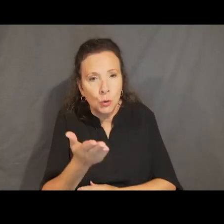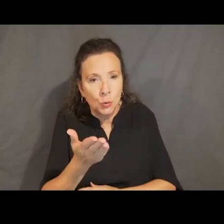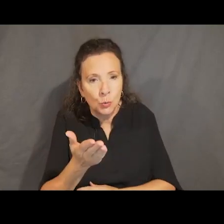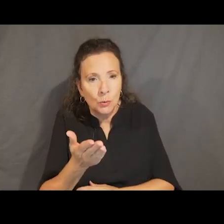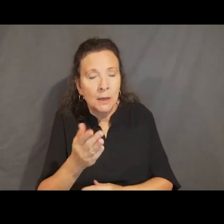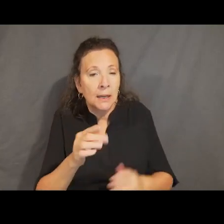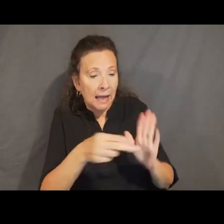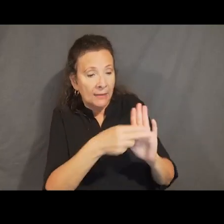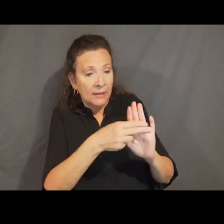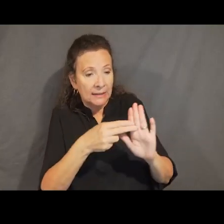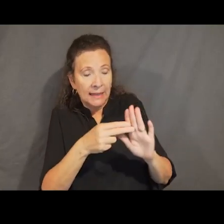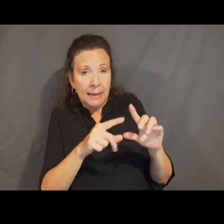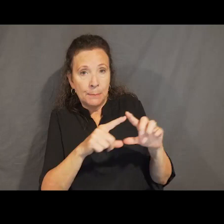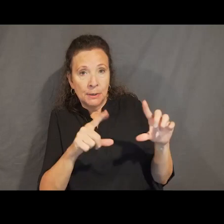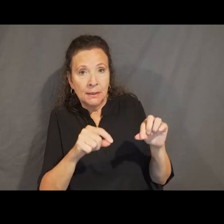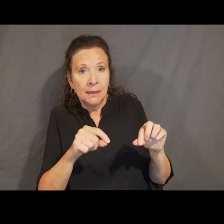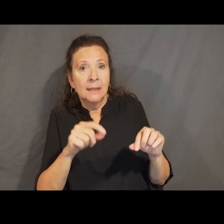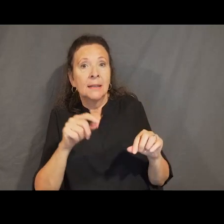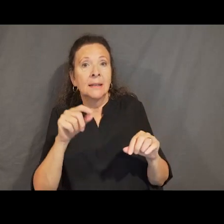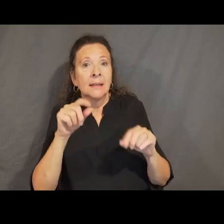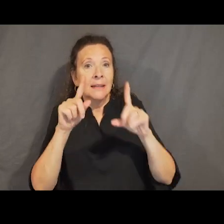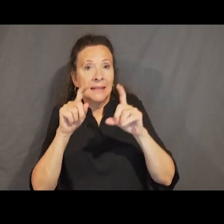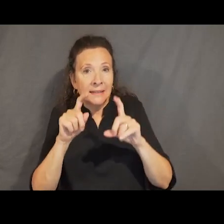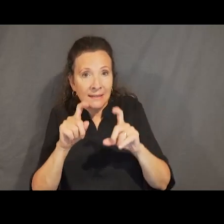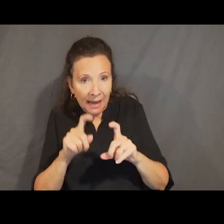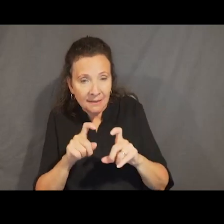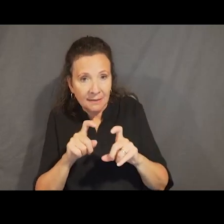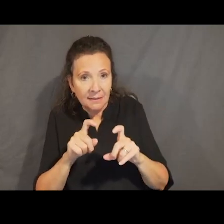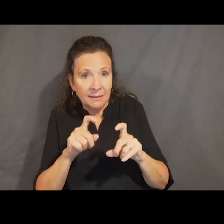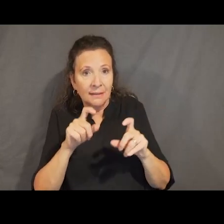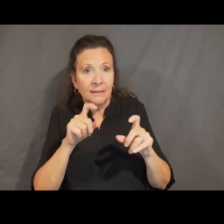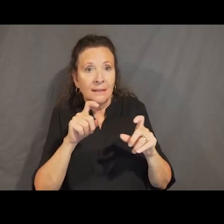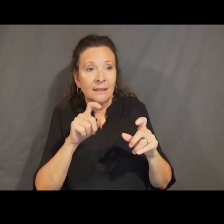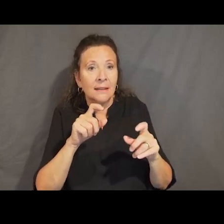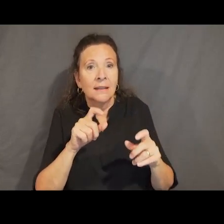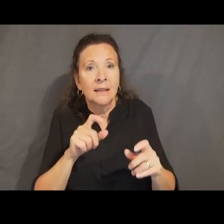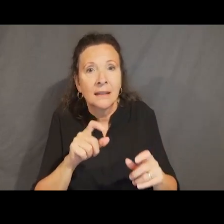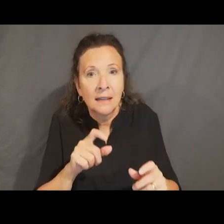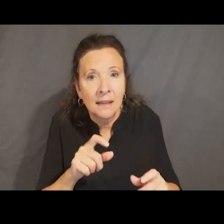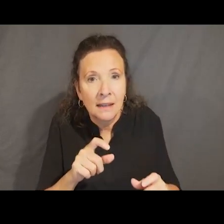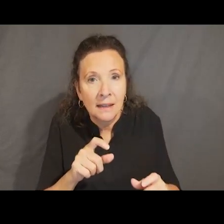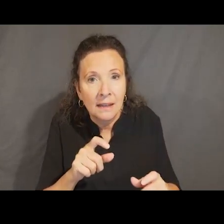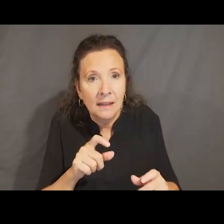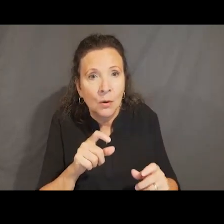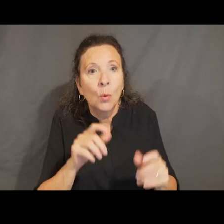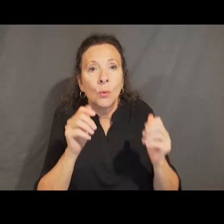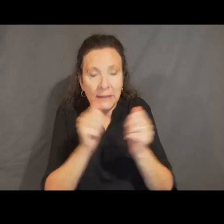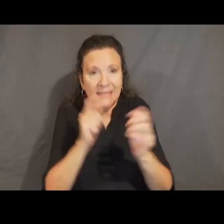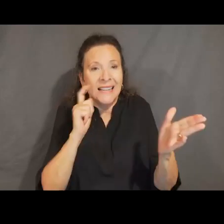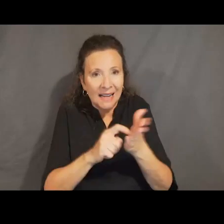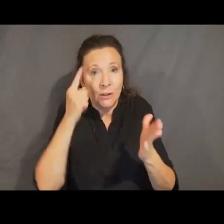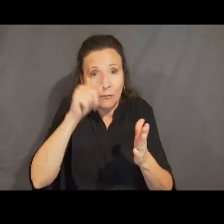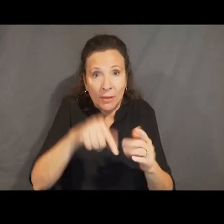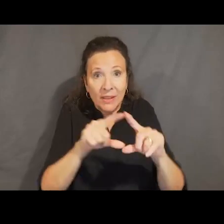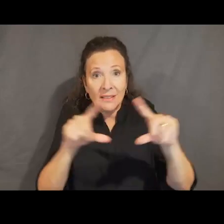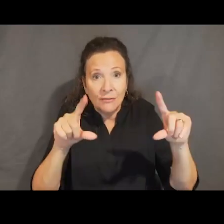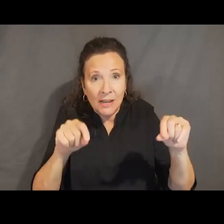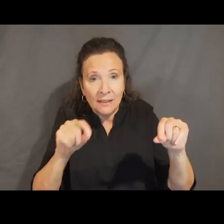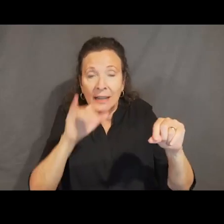this field, this first name, does that text serve the same purpose? We are using AI to assist you,